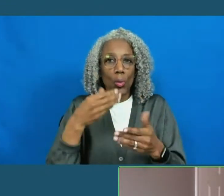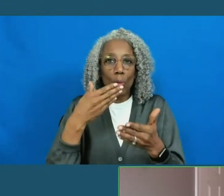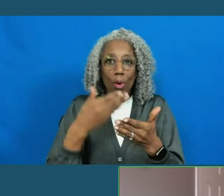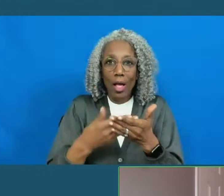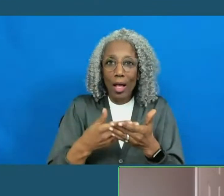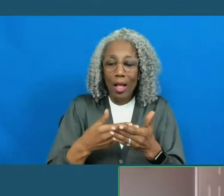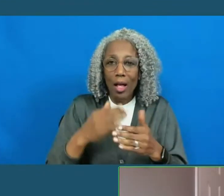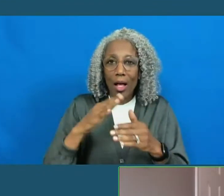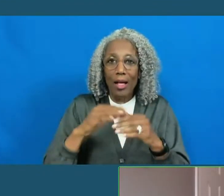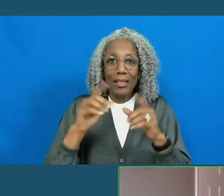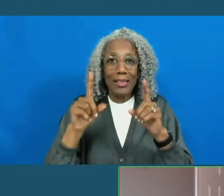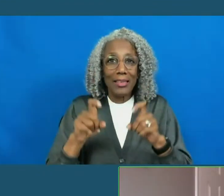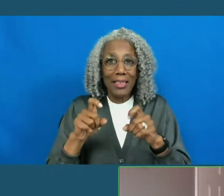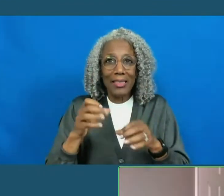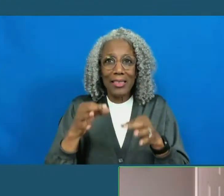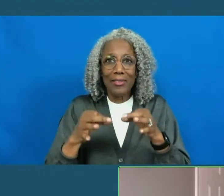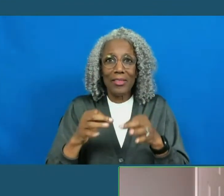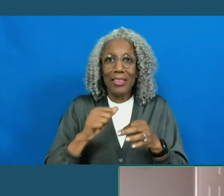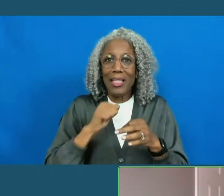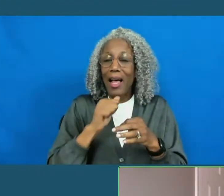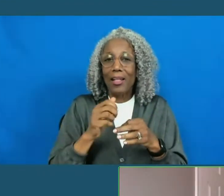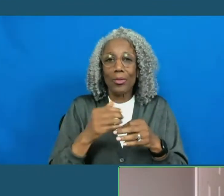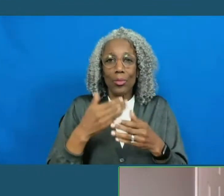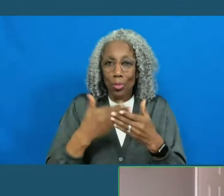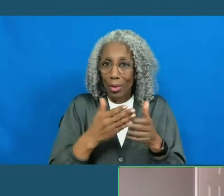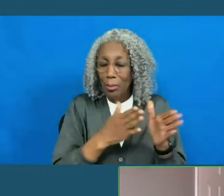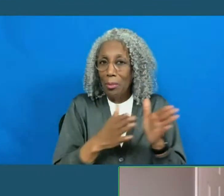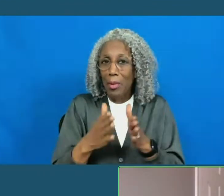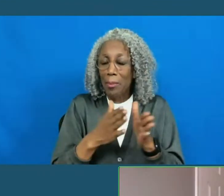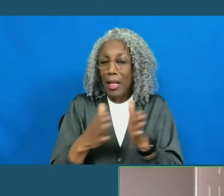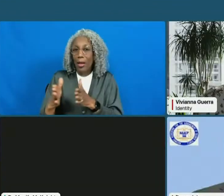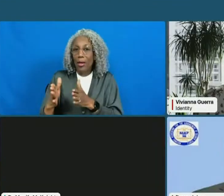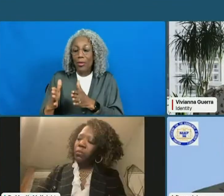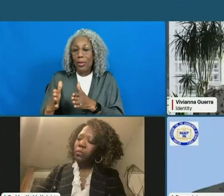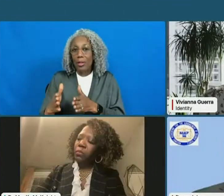my question is, How can a person